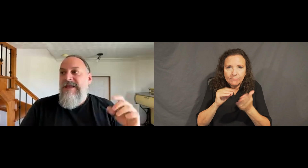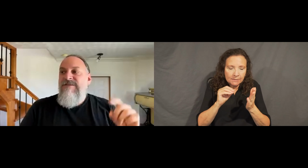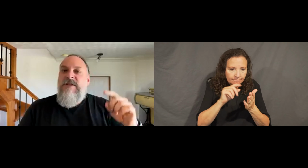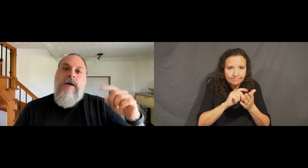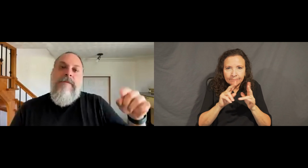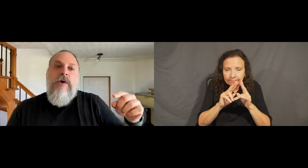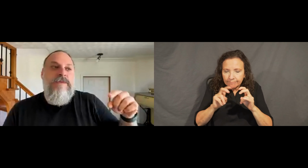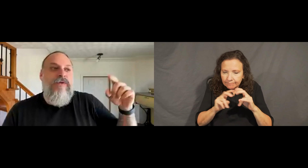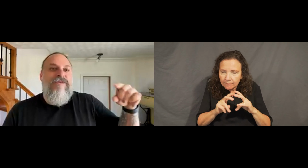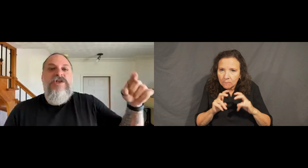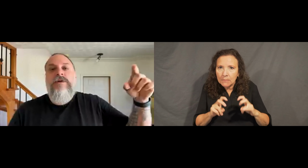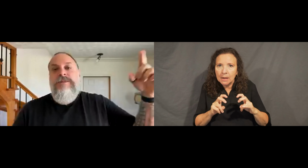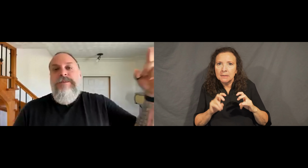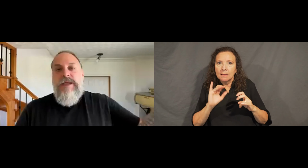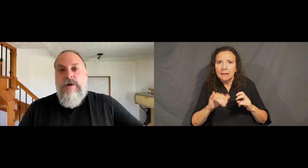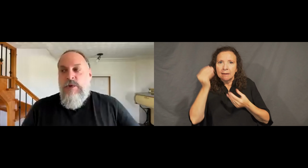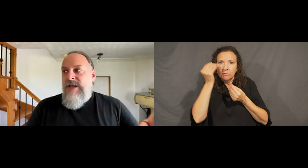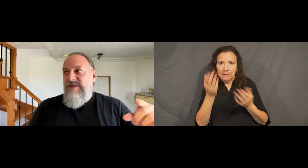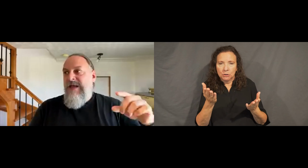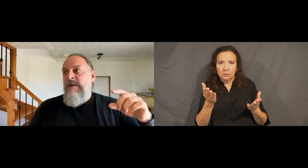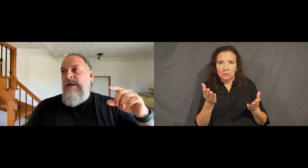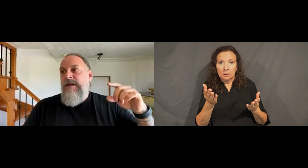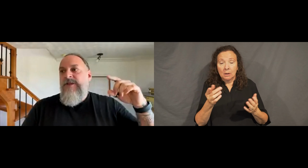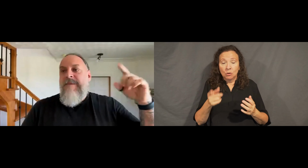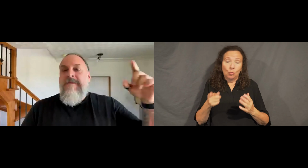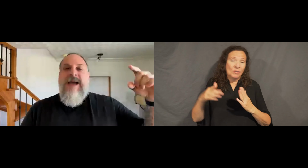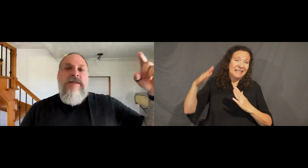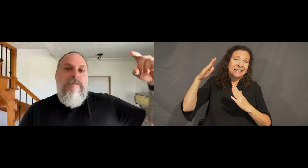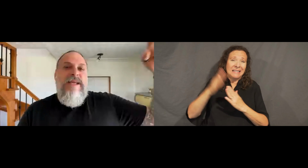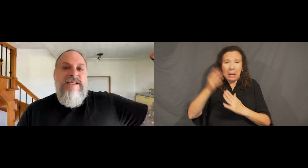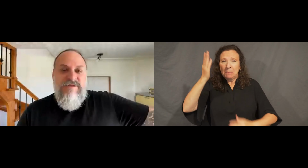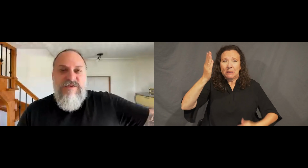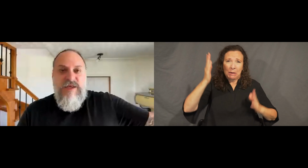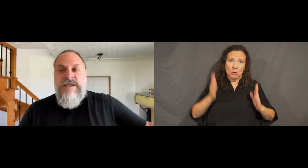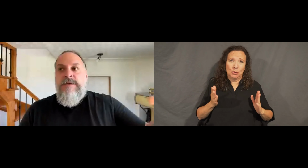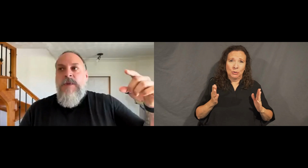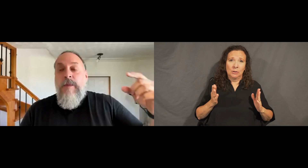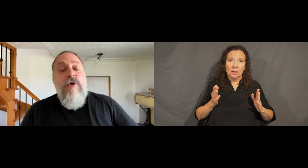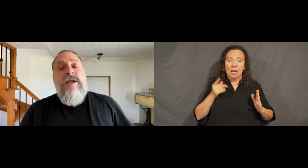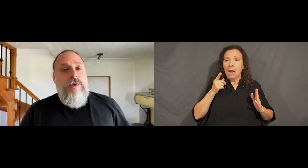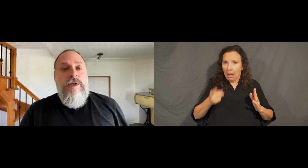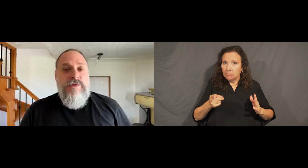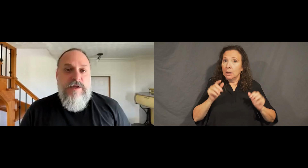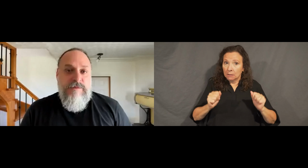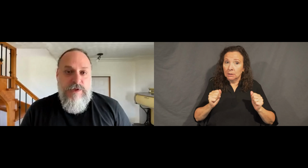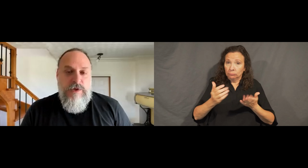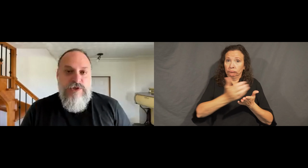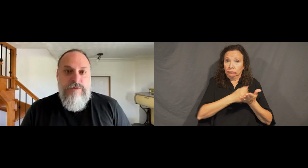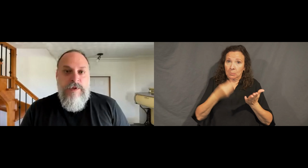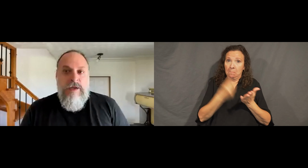Even the most professional speakers, the ones that demand the biggest fees are pretty clueless when it comes to inclusion.